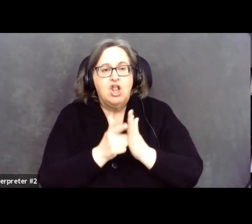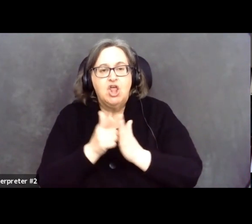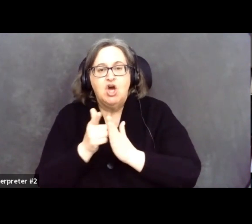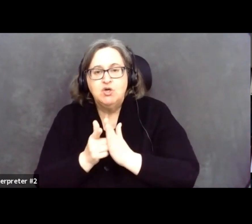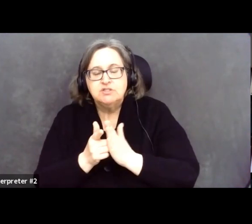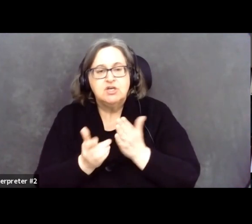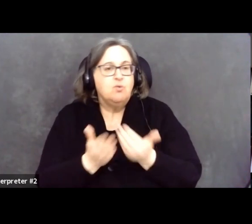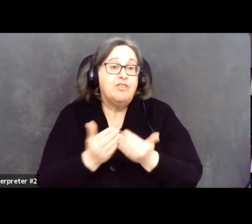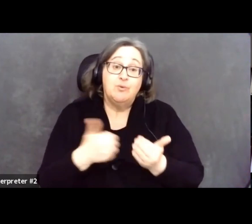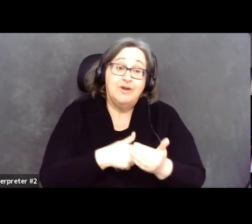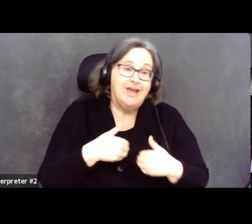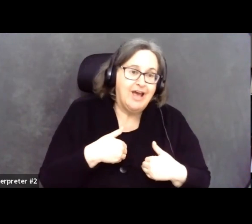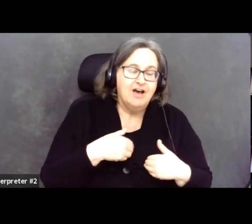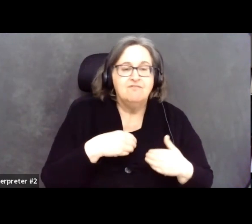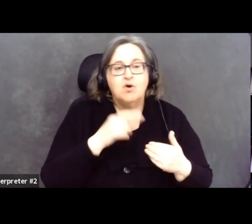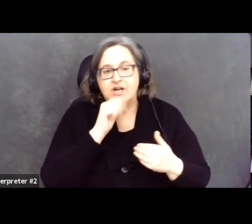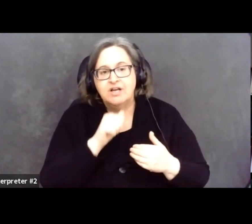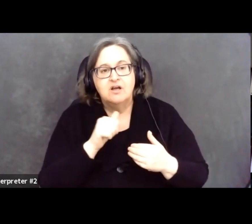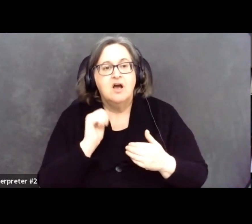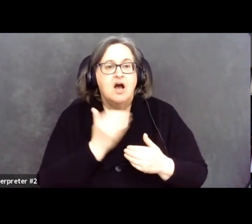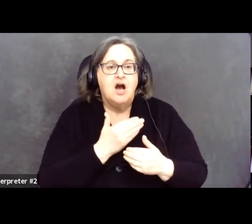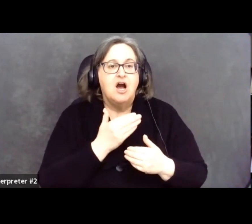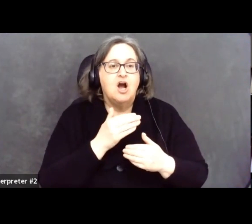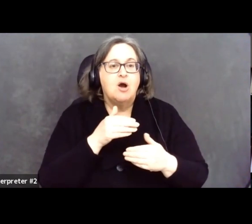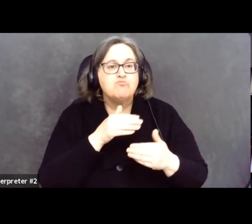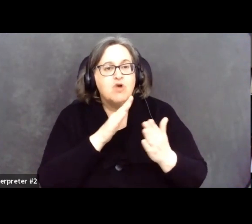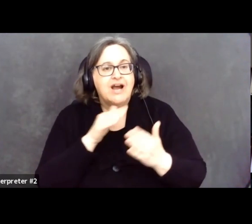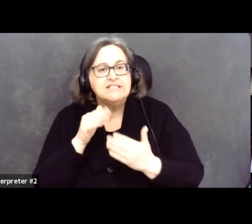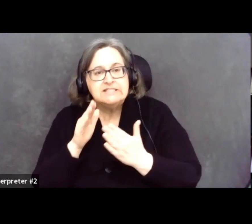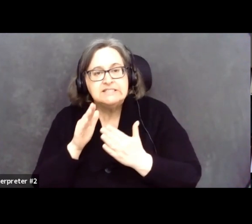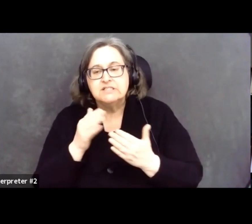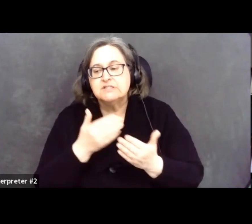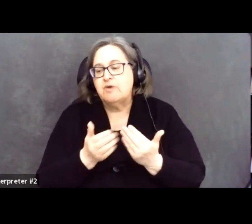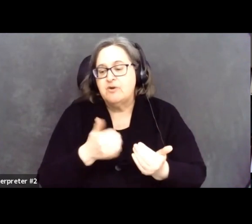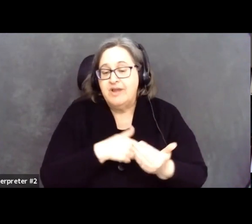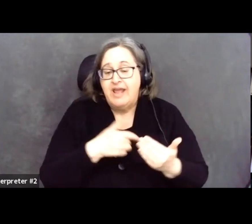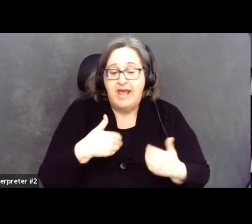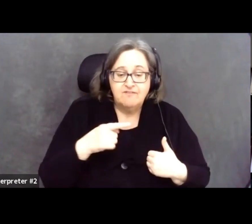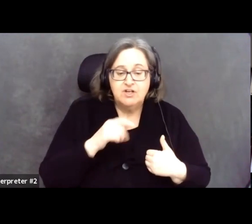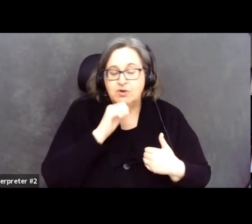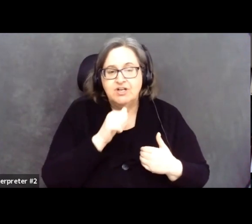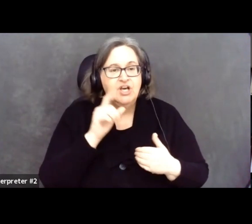them or not, or our practices, whether we have them or not, cannot simply single out athletes and